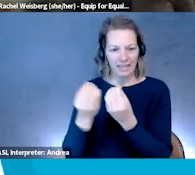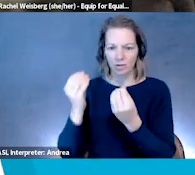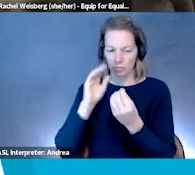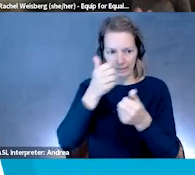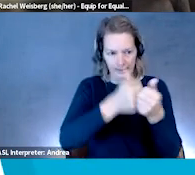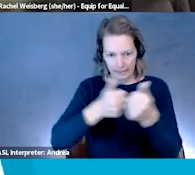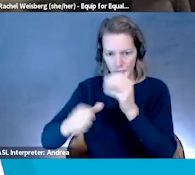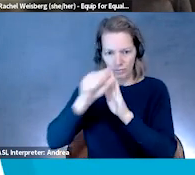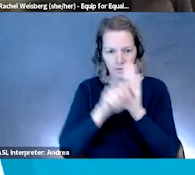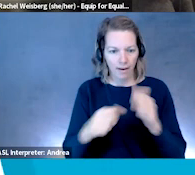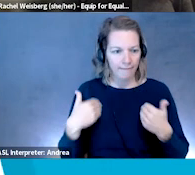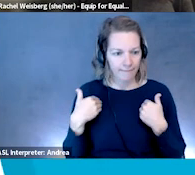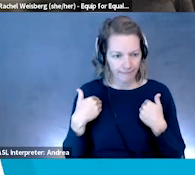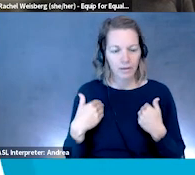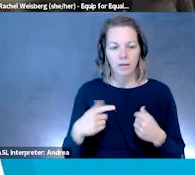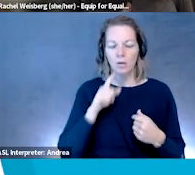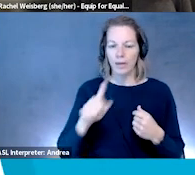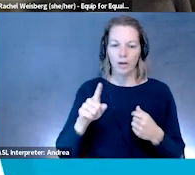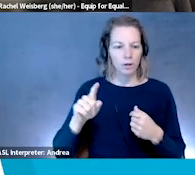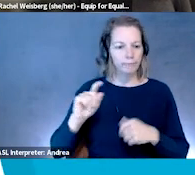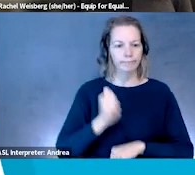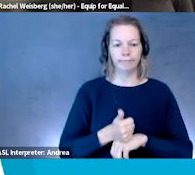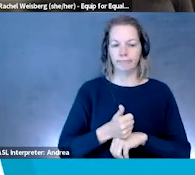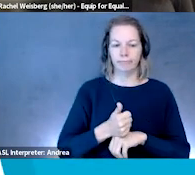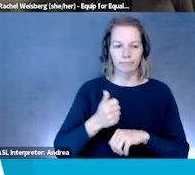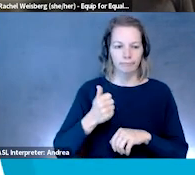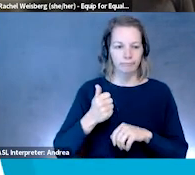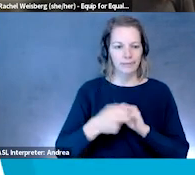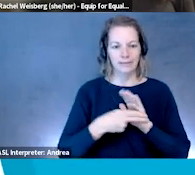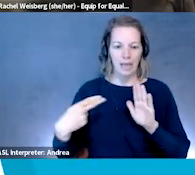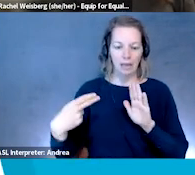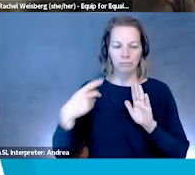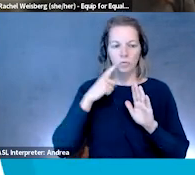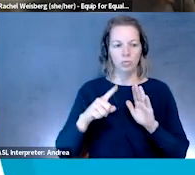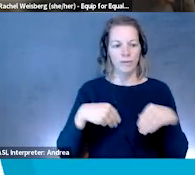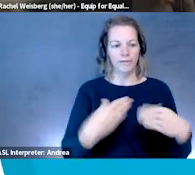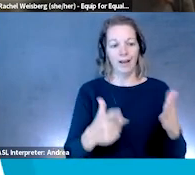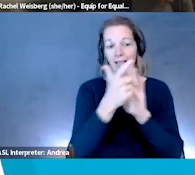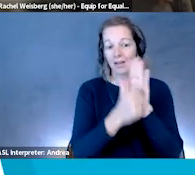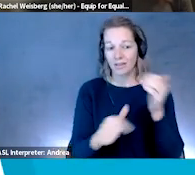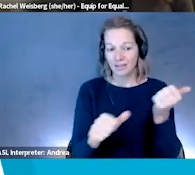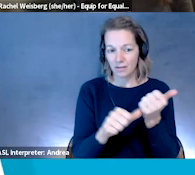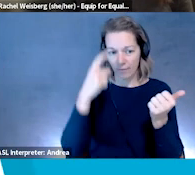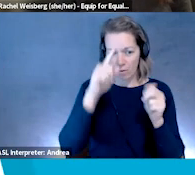SYSTEM FOR THE P N A, FOR THE STATE OF ILLINOIS. THERE'S AN ORGANIZATION LIKE OURS IN EVERY